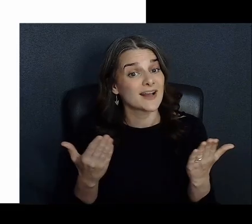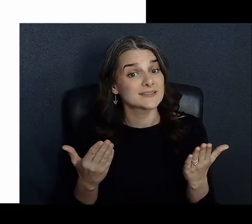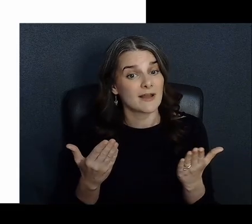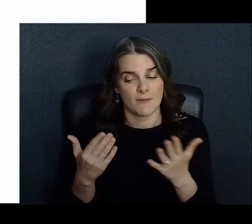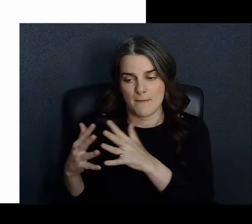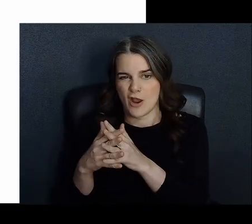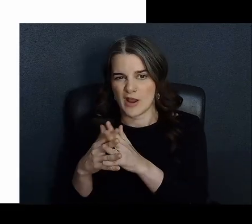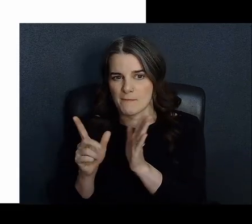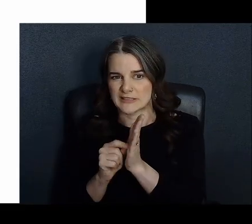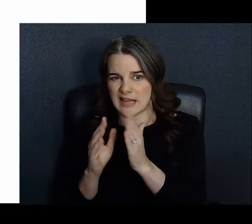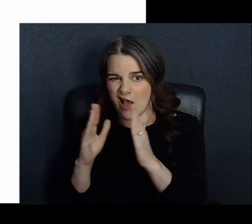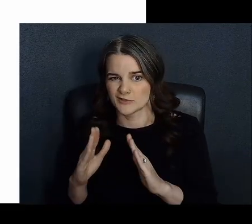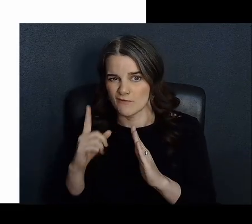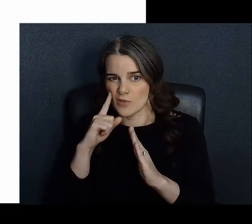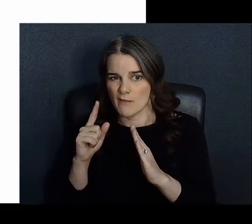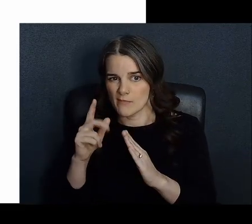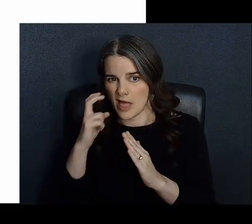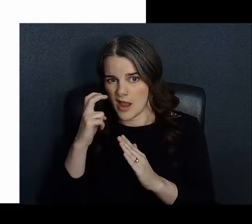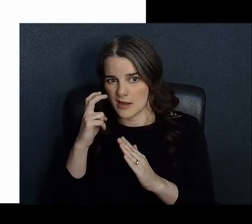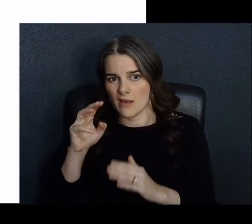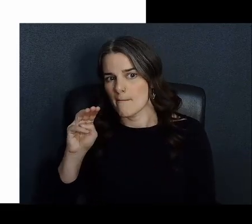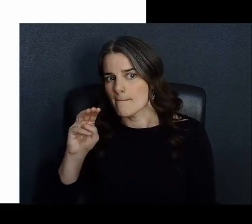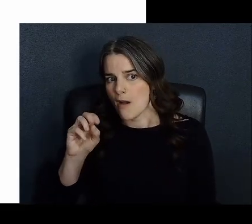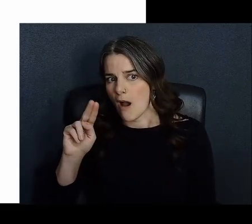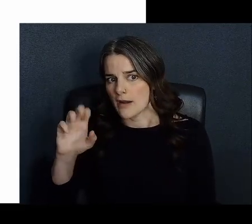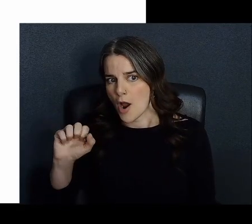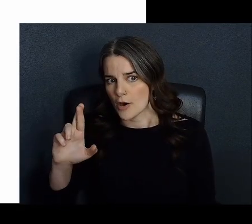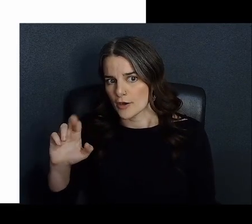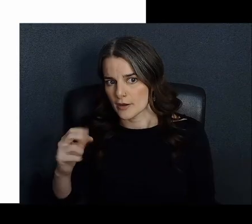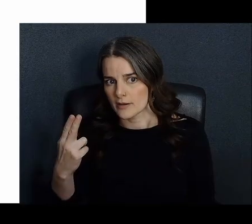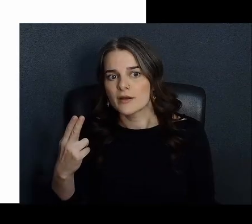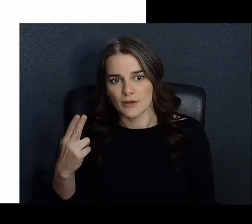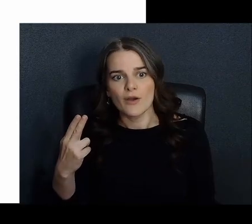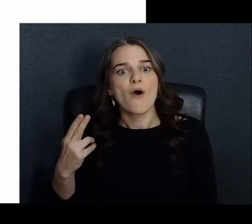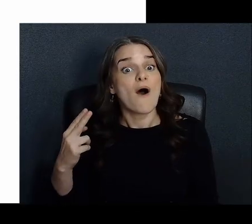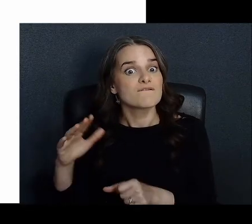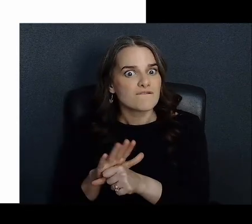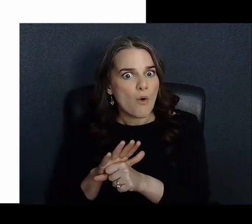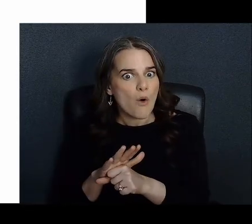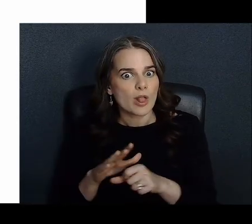which is known as the Monarch, which is a full page of Braille. It doesn't have the pins that pop up